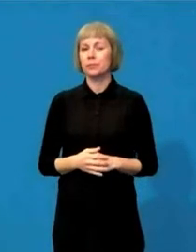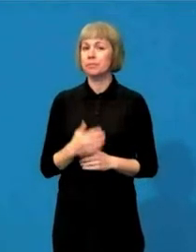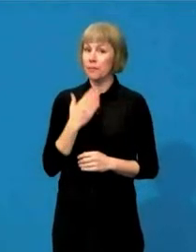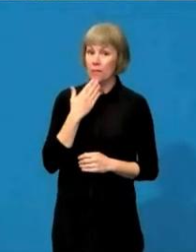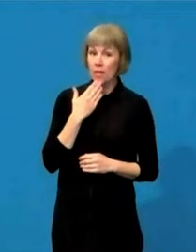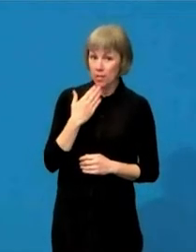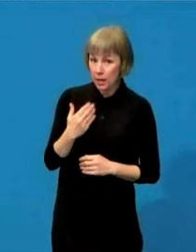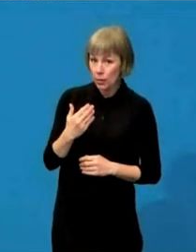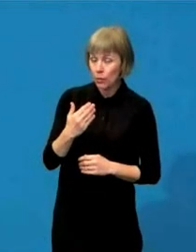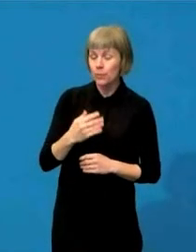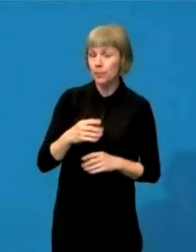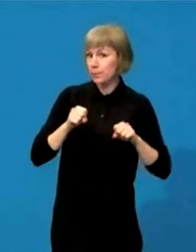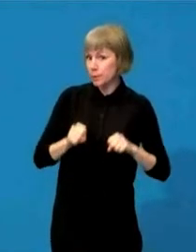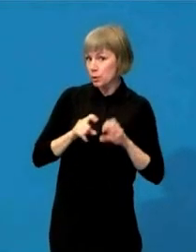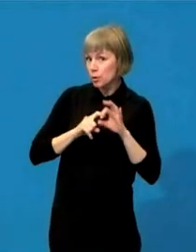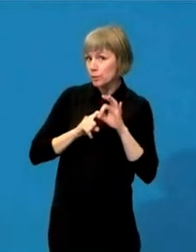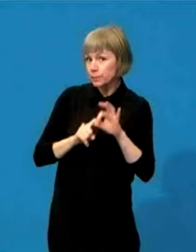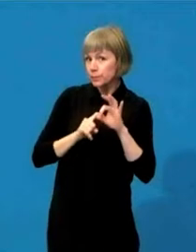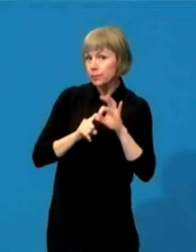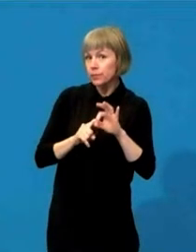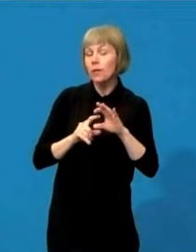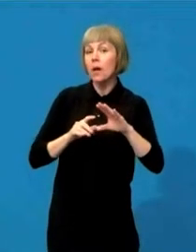Can I just ask a couple of questions about the plan.